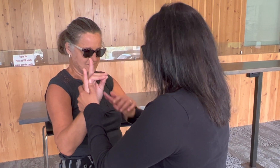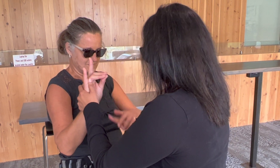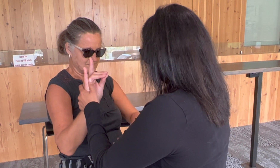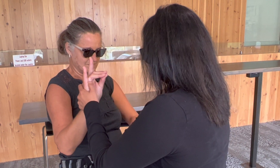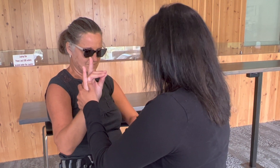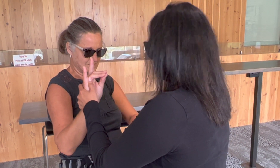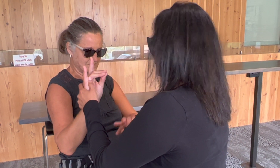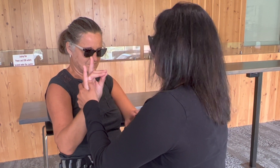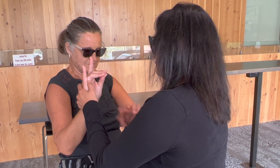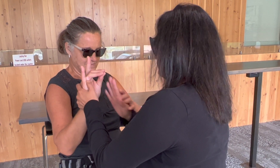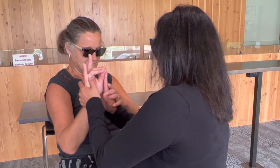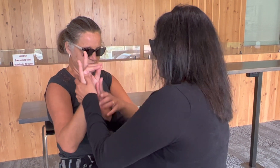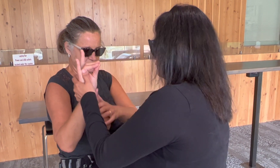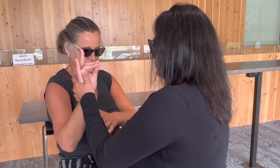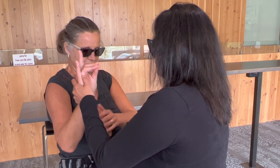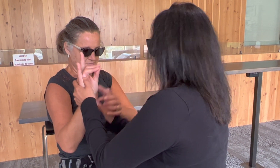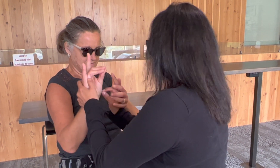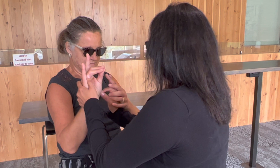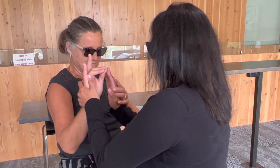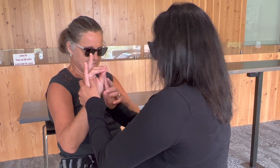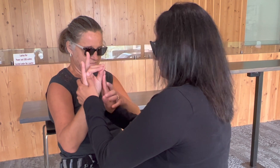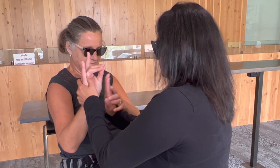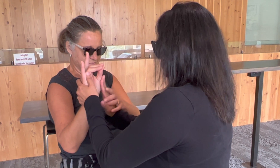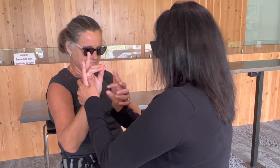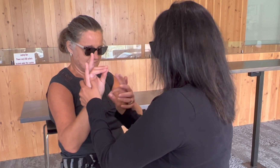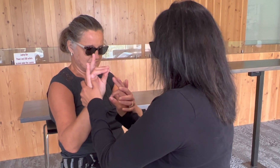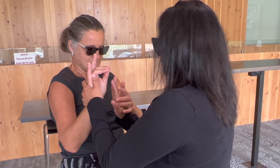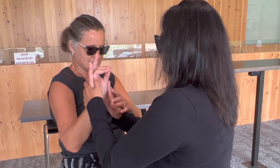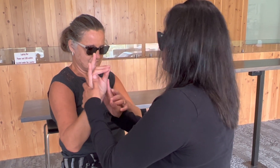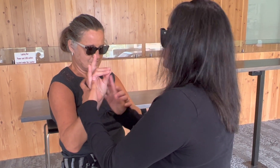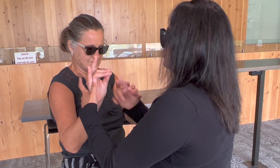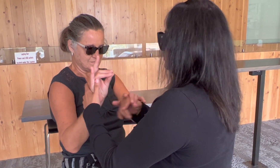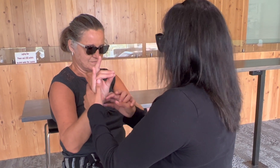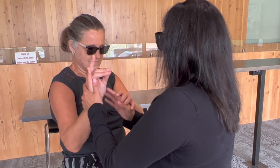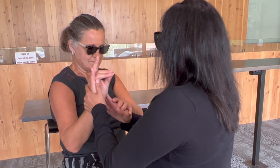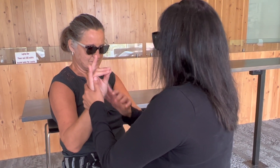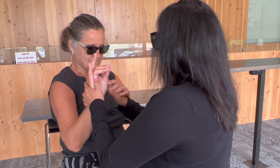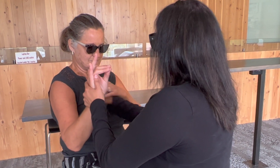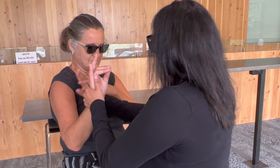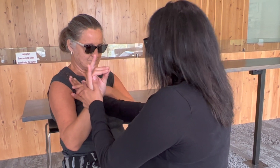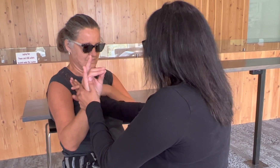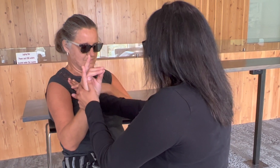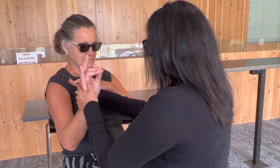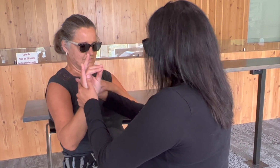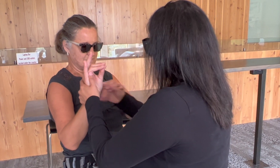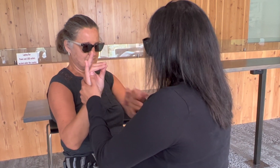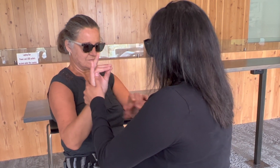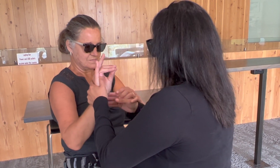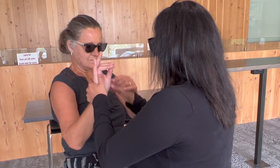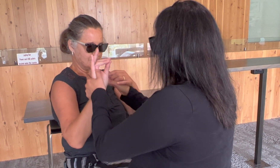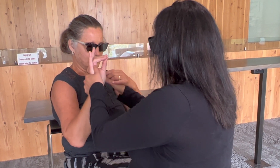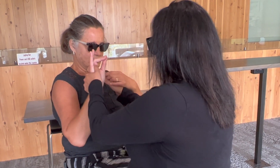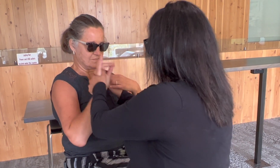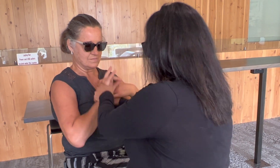Then I show checking the coat and approving the grooming. Next, I use that same H2 arm